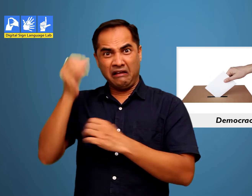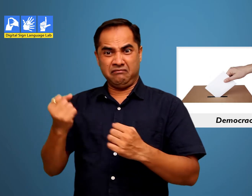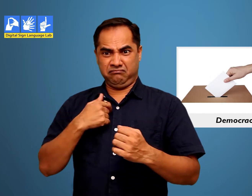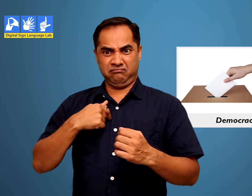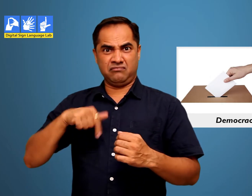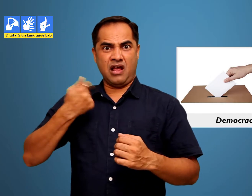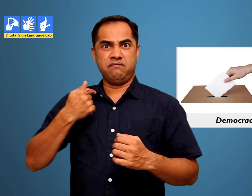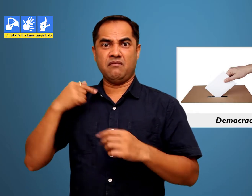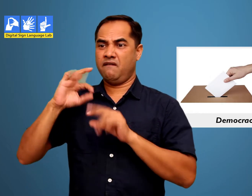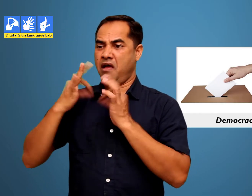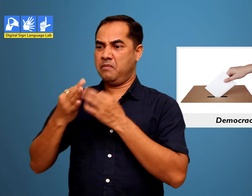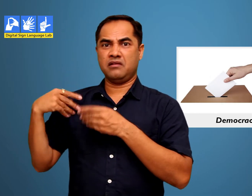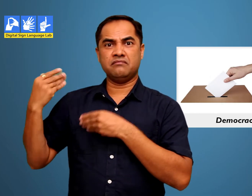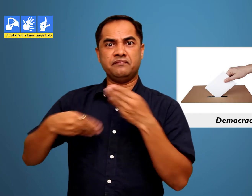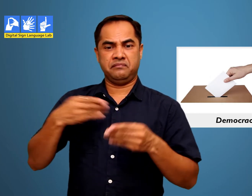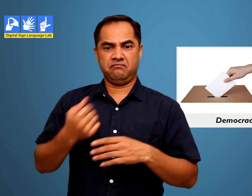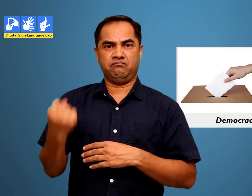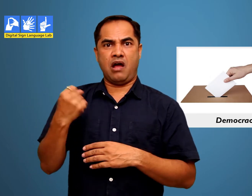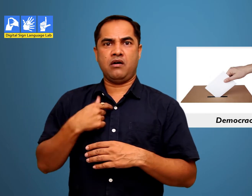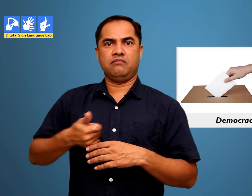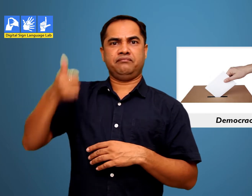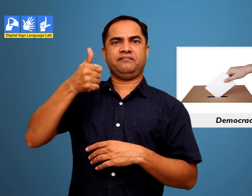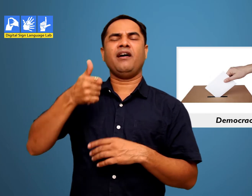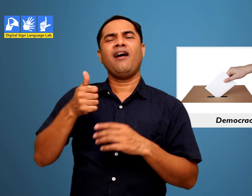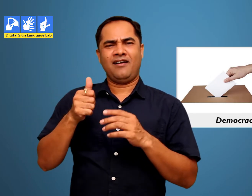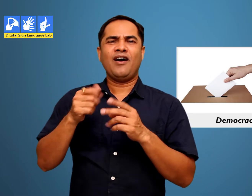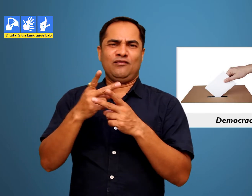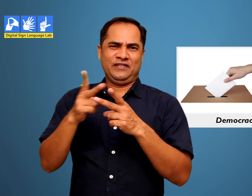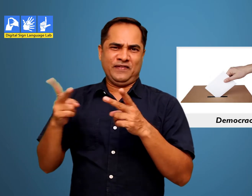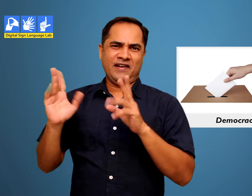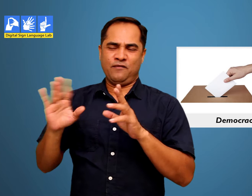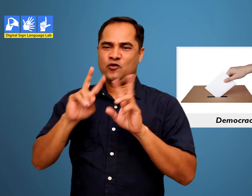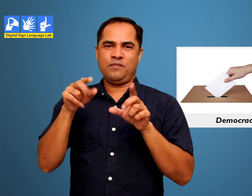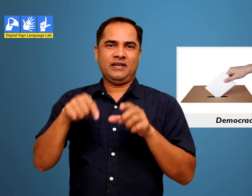and their generations pass on the power.